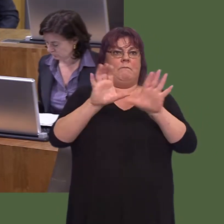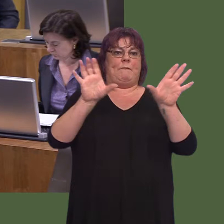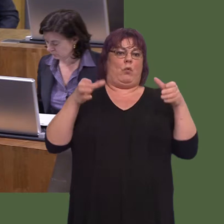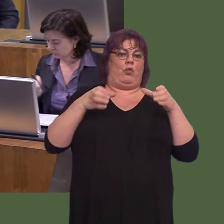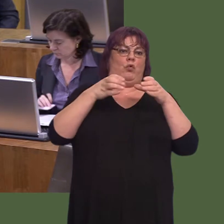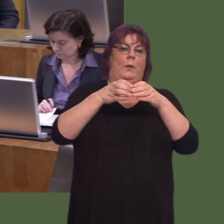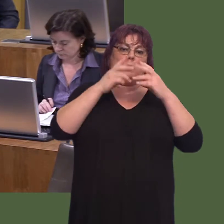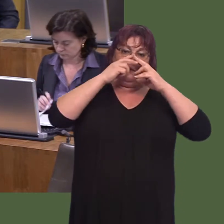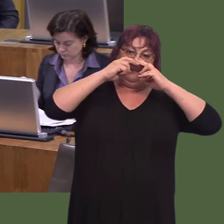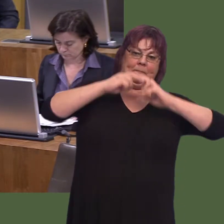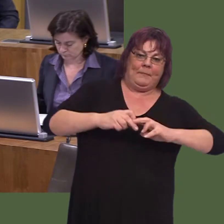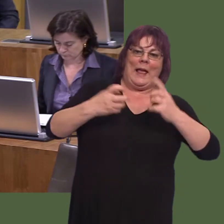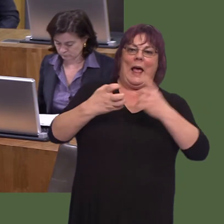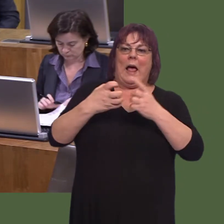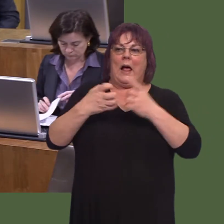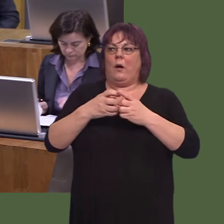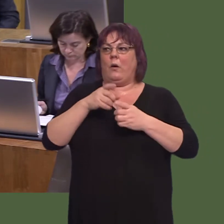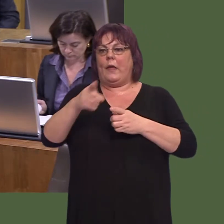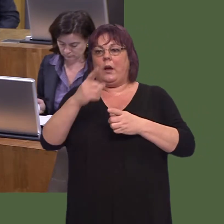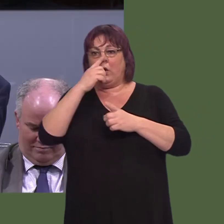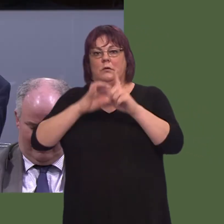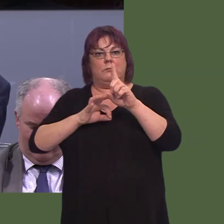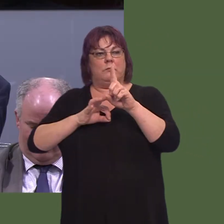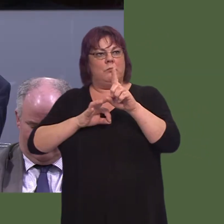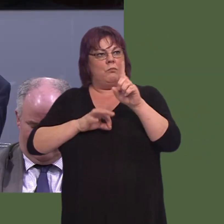alternative solutions for the provision of out-of-hours services in Powys.